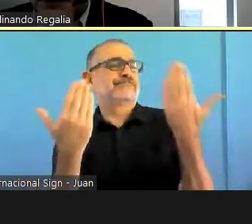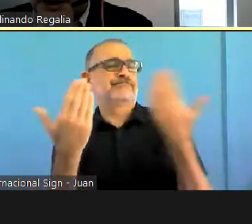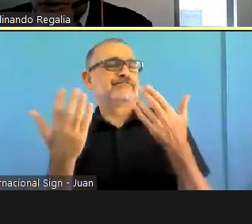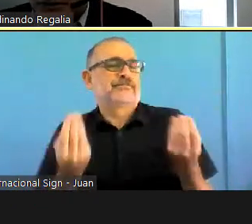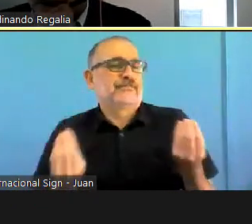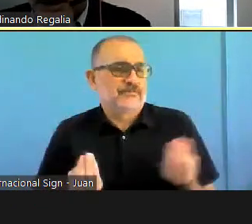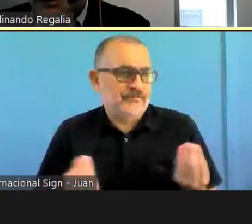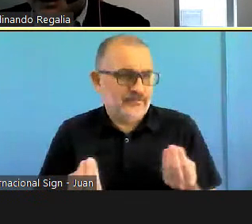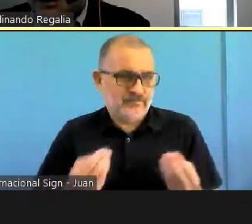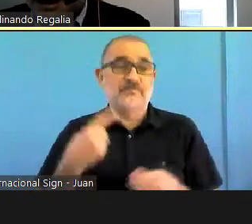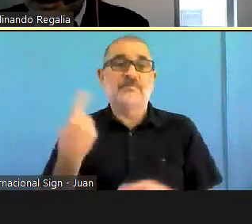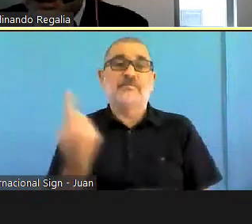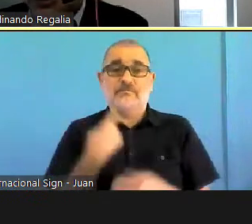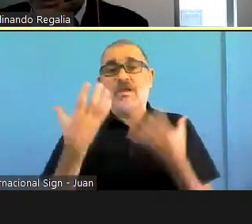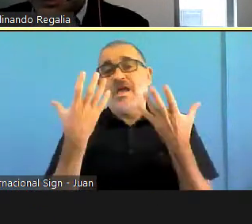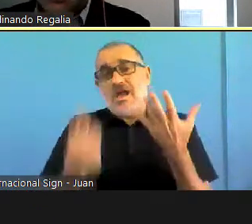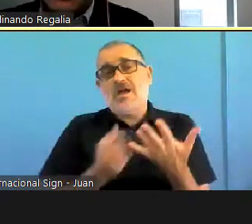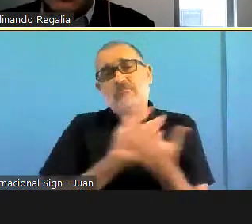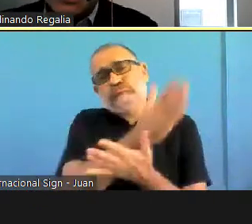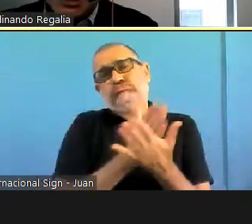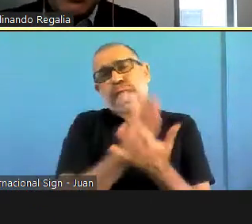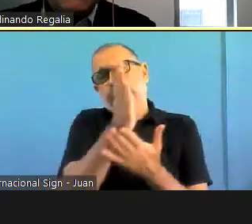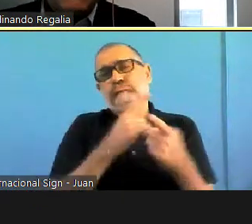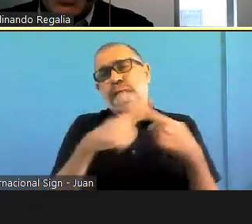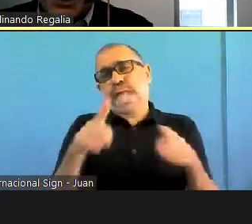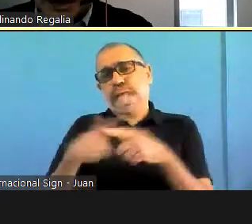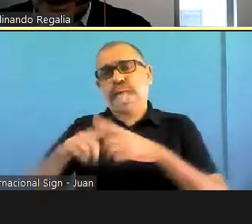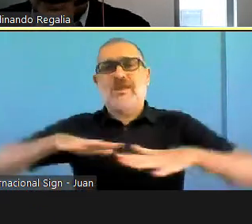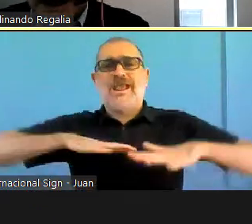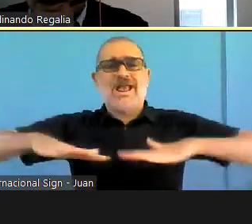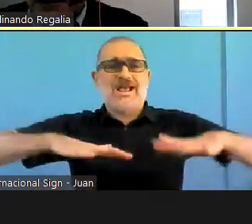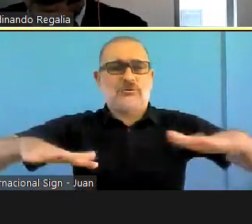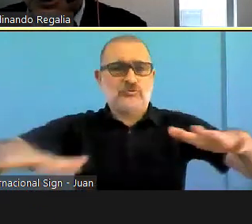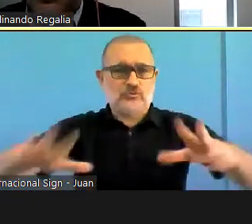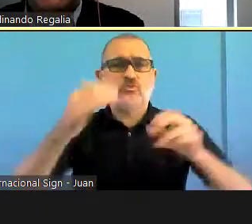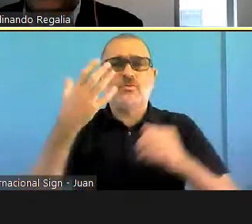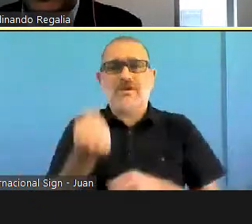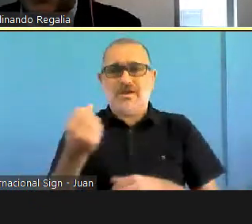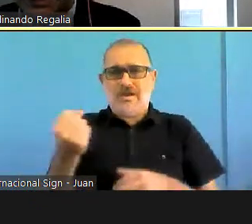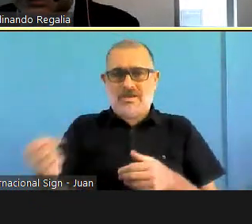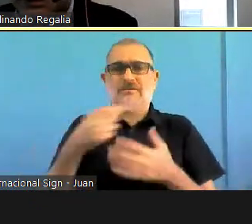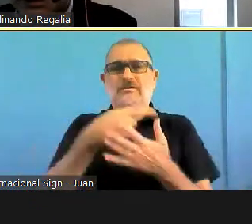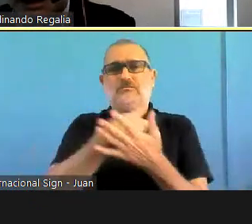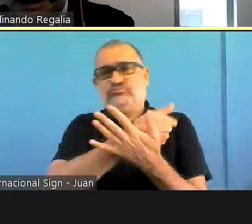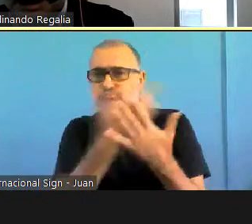framework for health sound like the same unfinished line of actioning of the past.